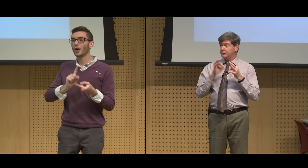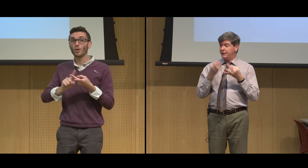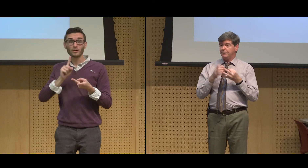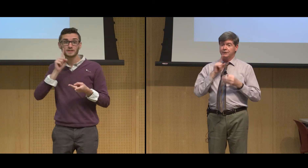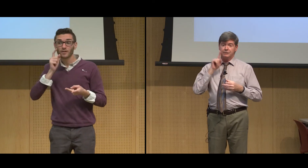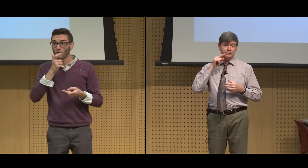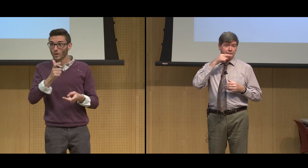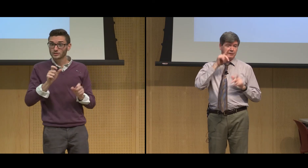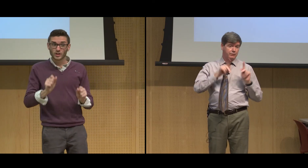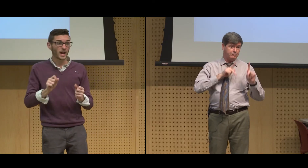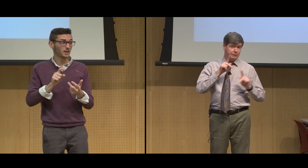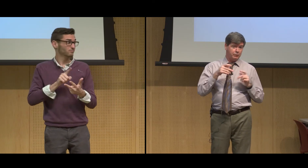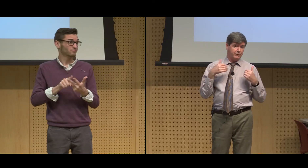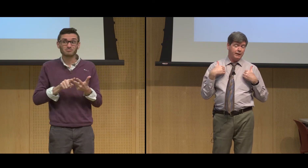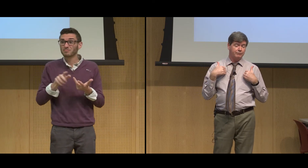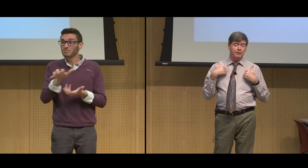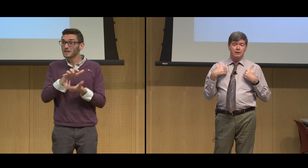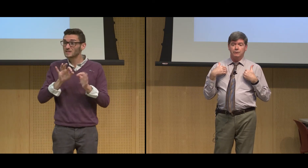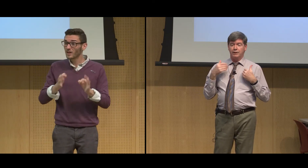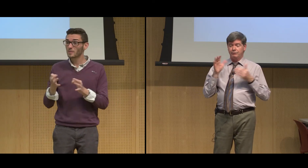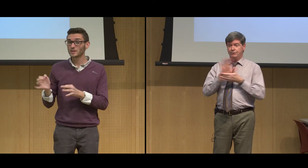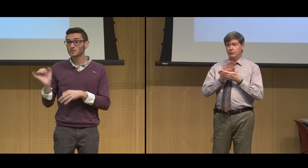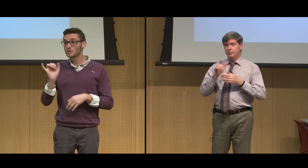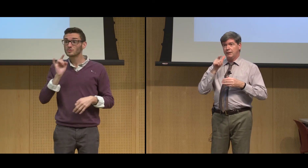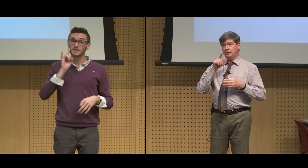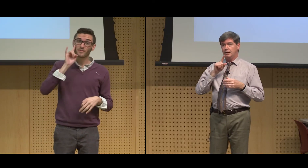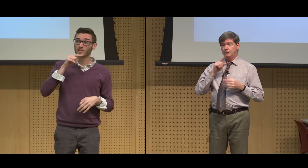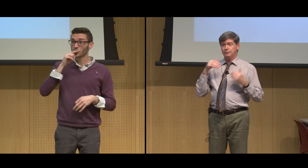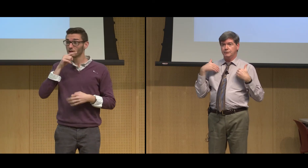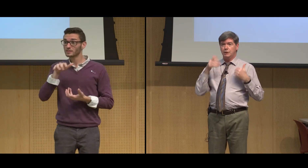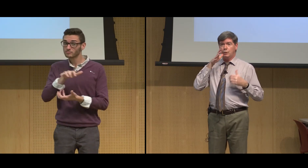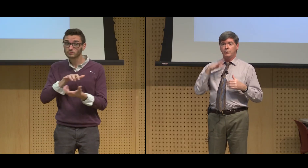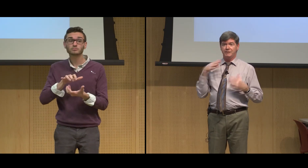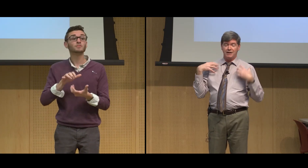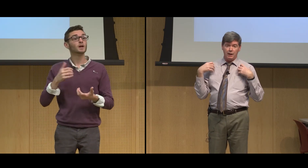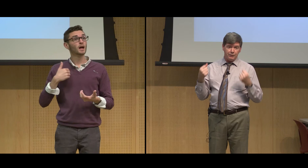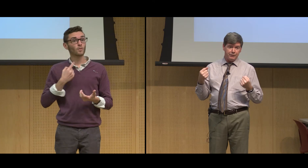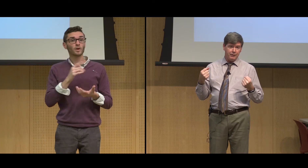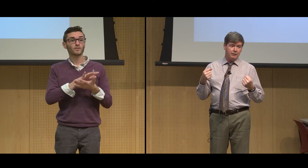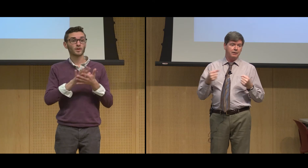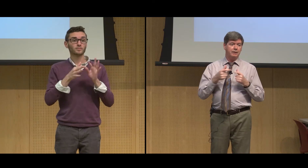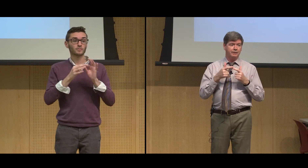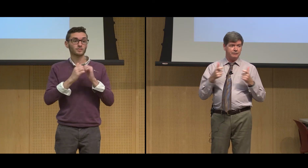of deaf and hearing people. We have--we have a film on young women's health, et cetera,